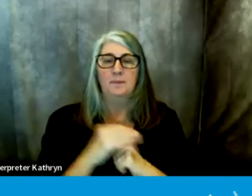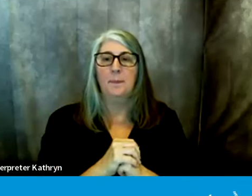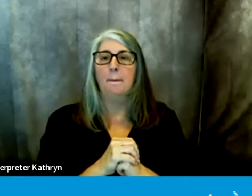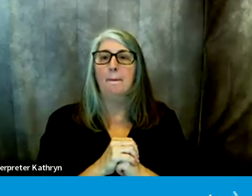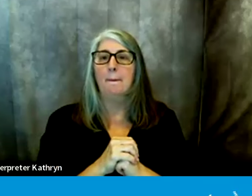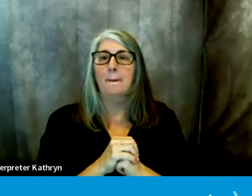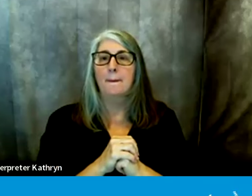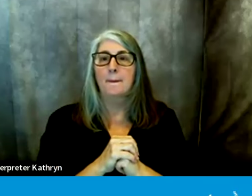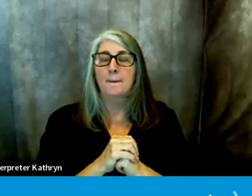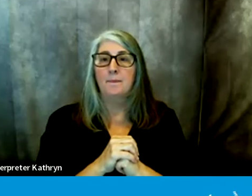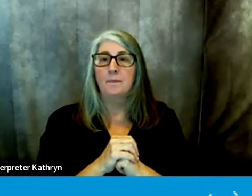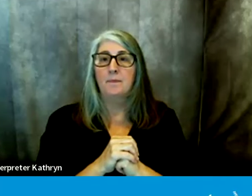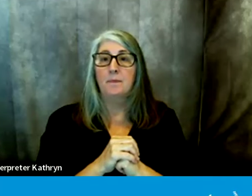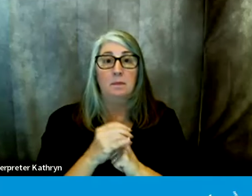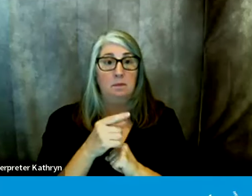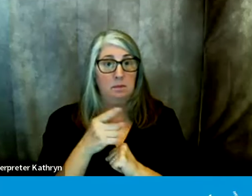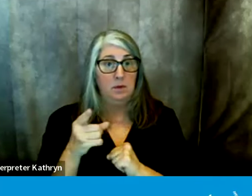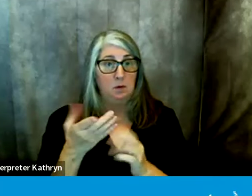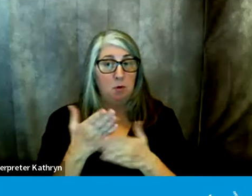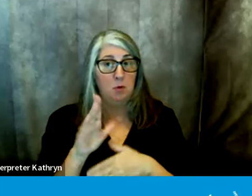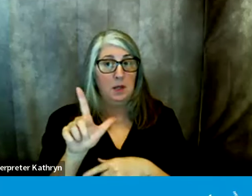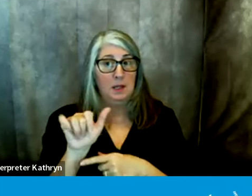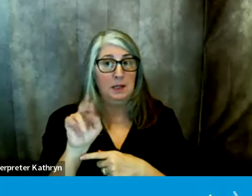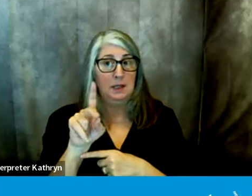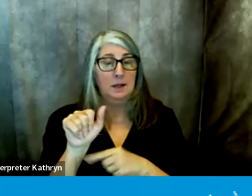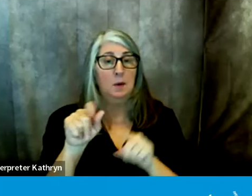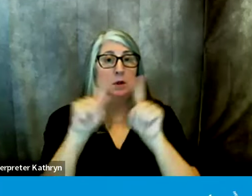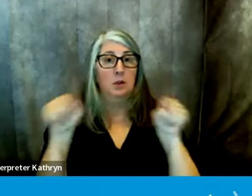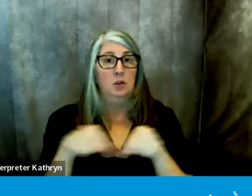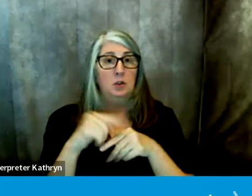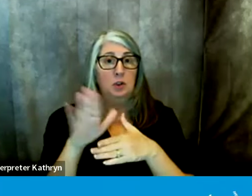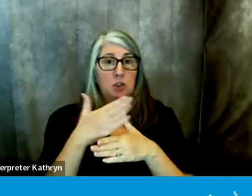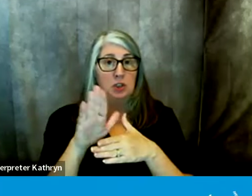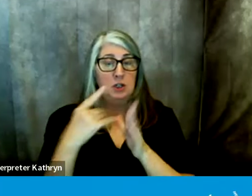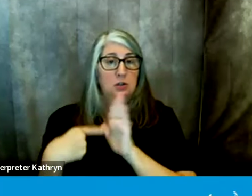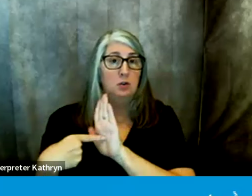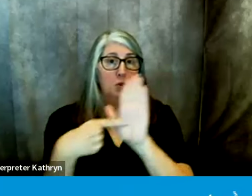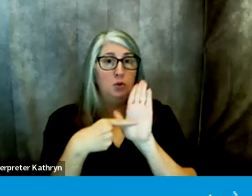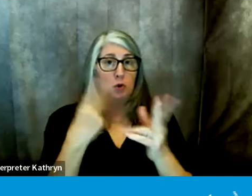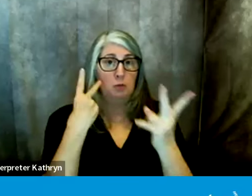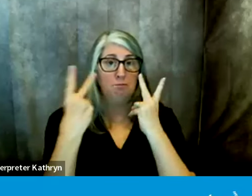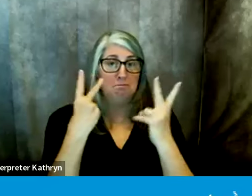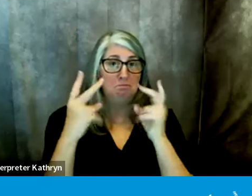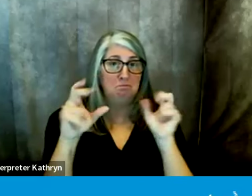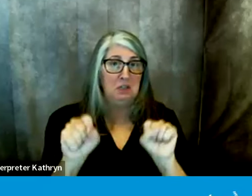If you're okay with it, Linda, I'd like to share my screen and just give you a visual of some of the technology